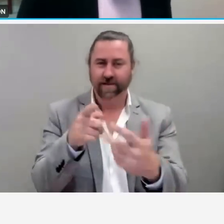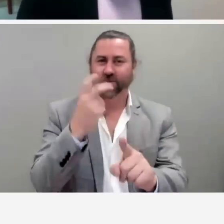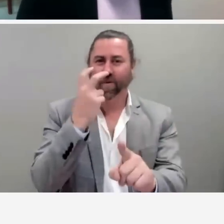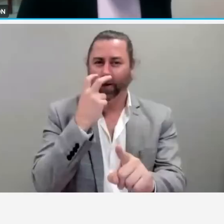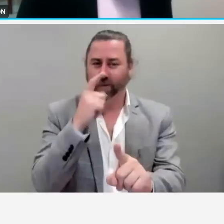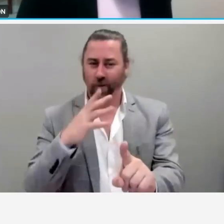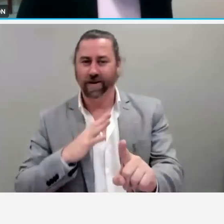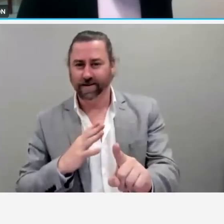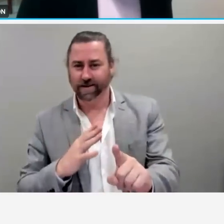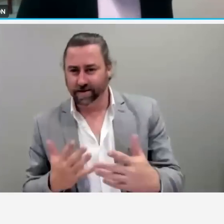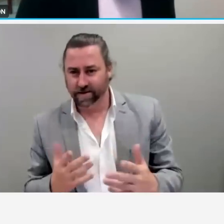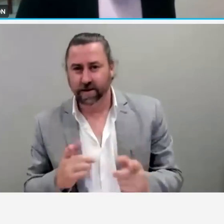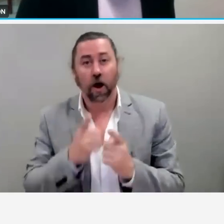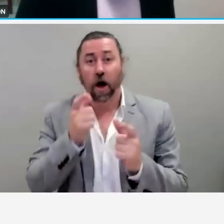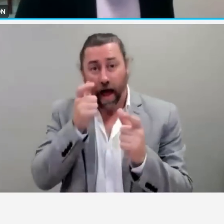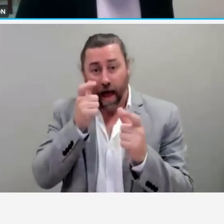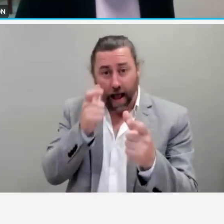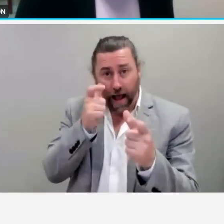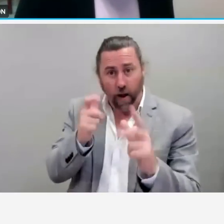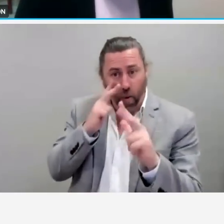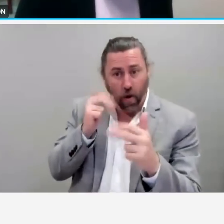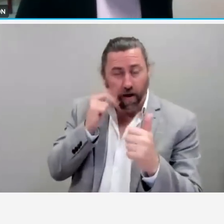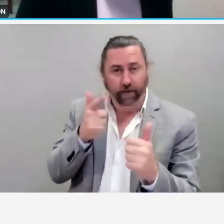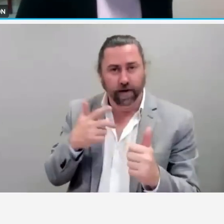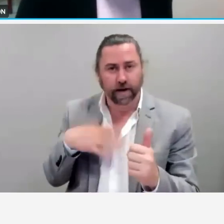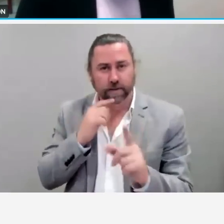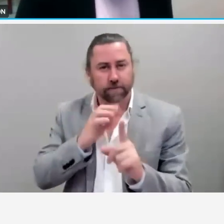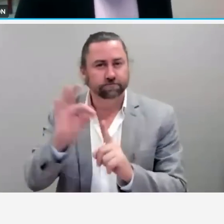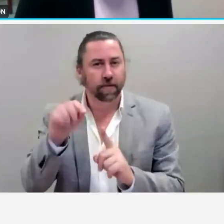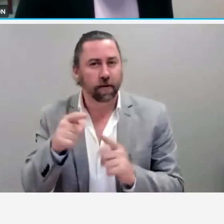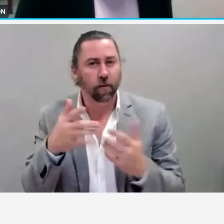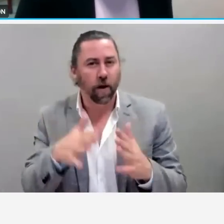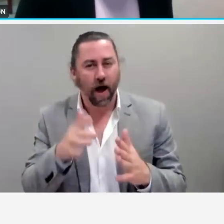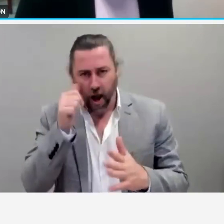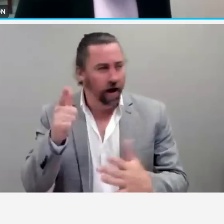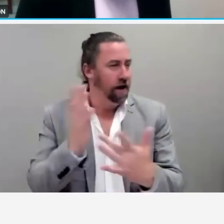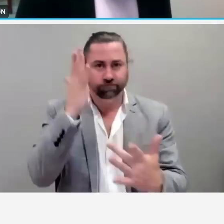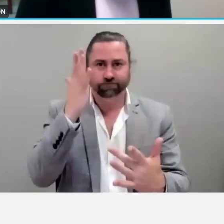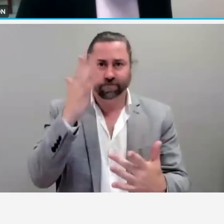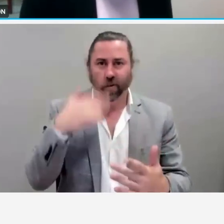This includes care management which can be needed unexpectedly and at points of change or crisis.